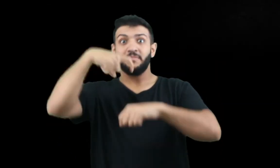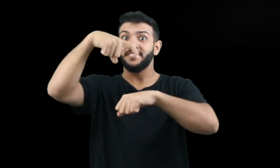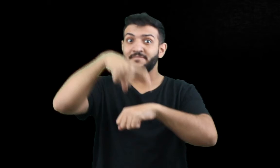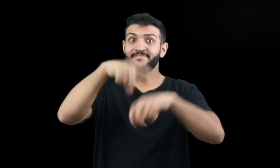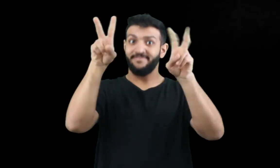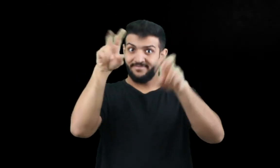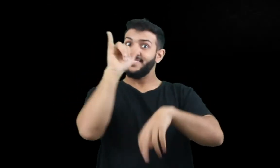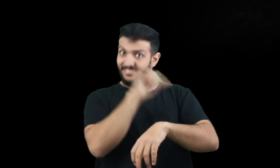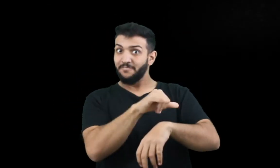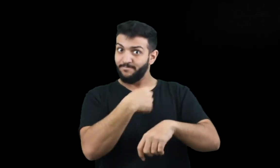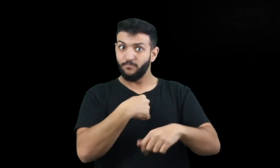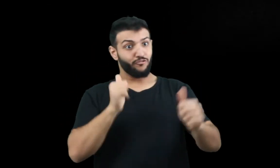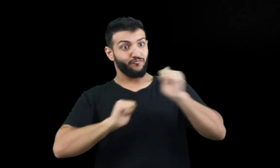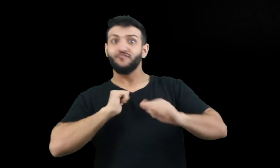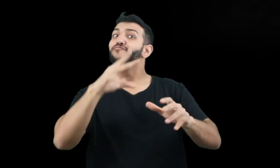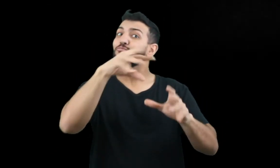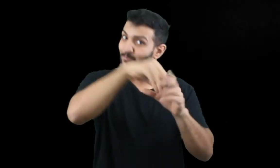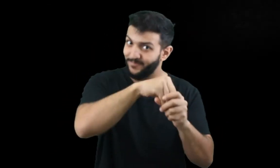I was part of the cast of "Apple Time."